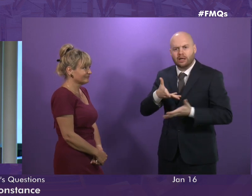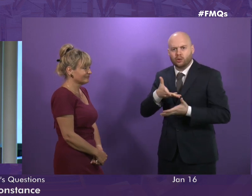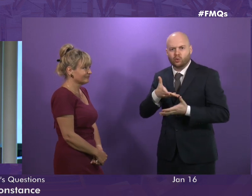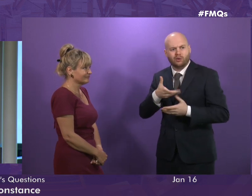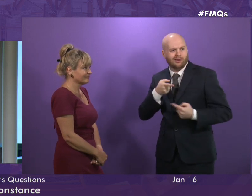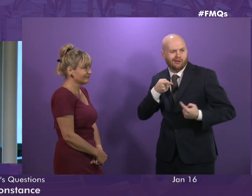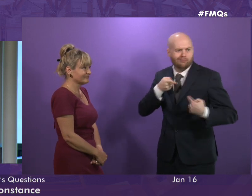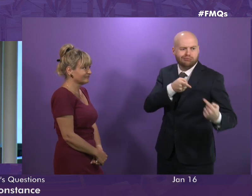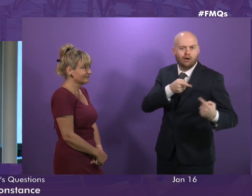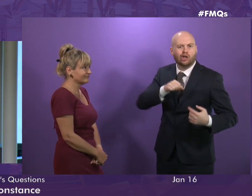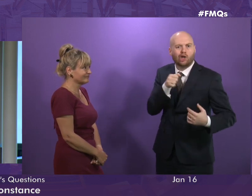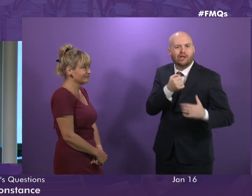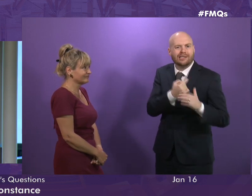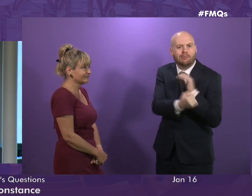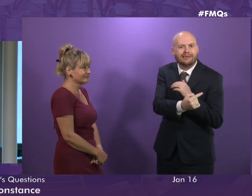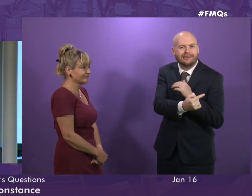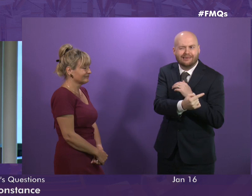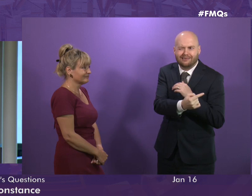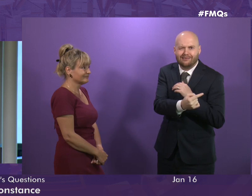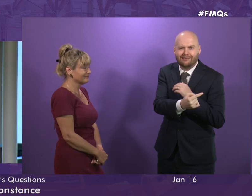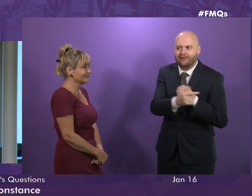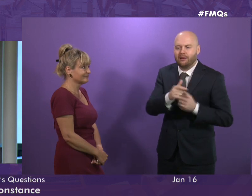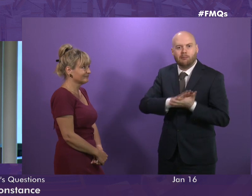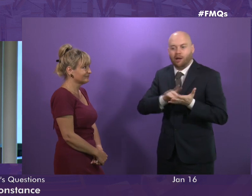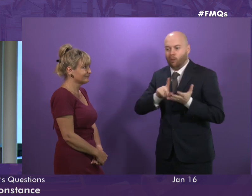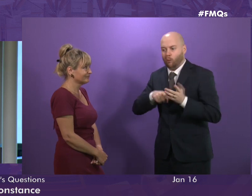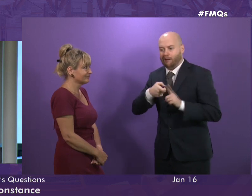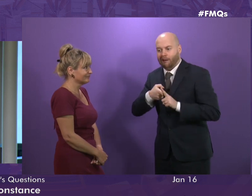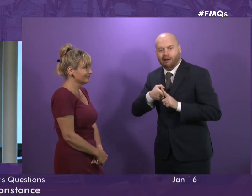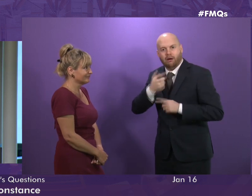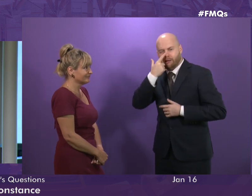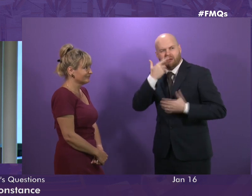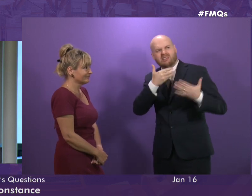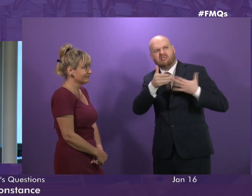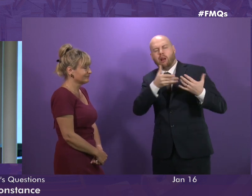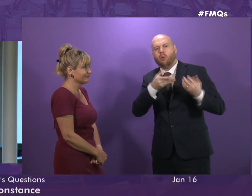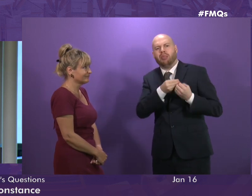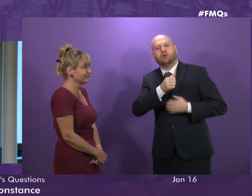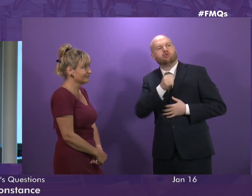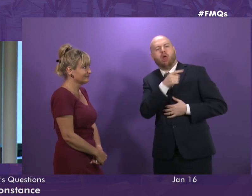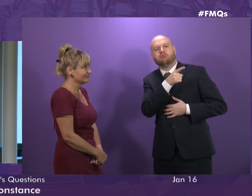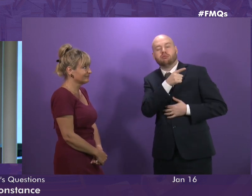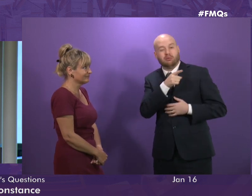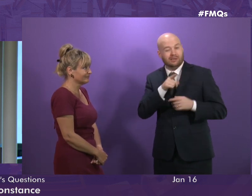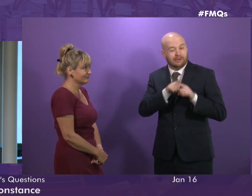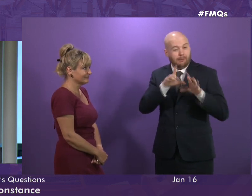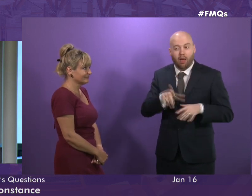so that the United Kingdom can deal with Scotland as Spain has dealt with Catalonia? Surely